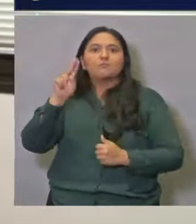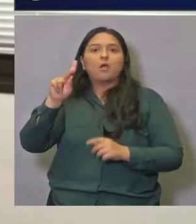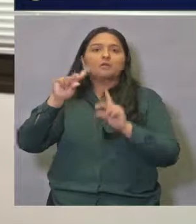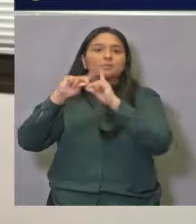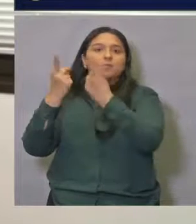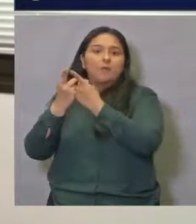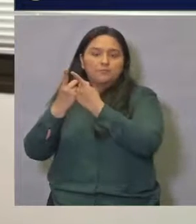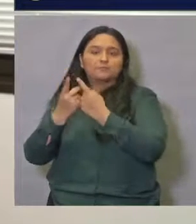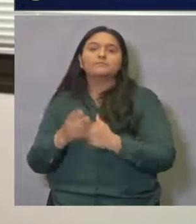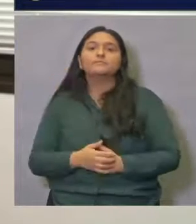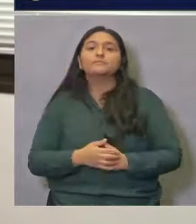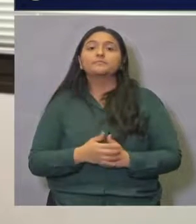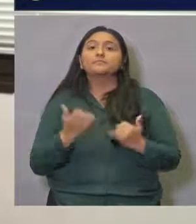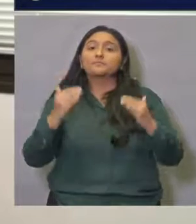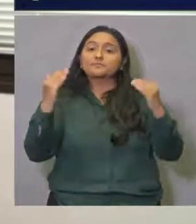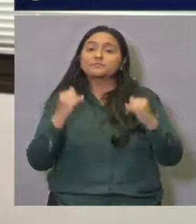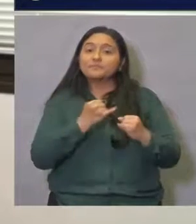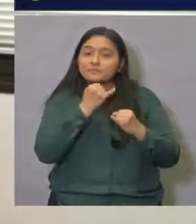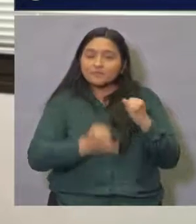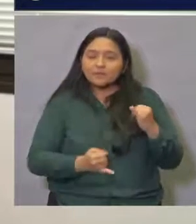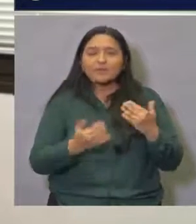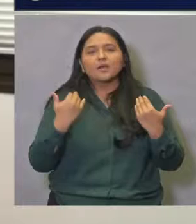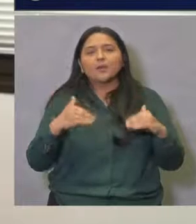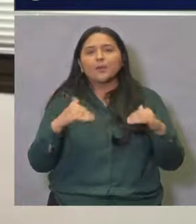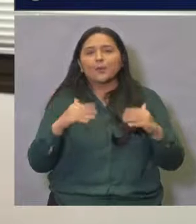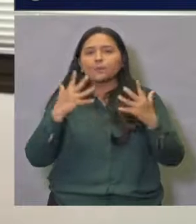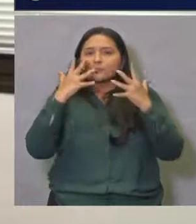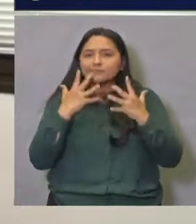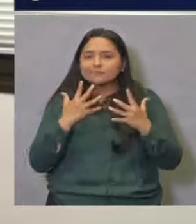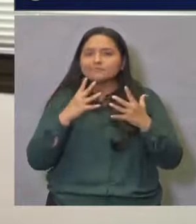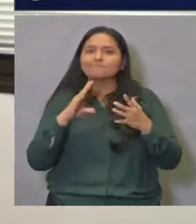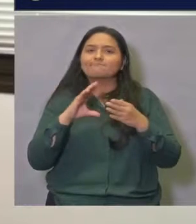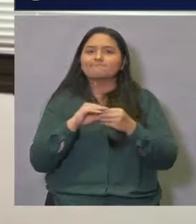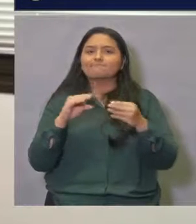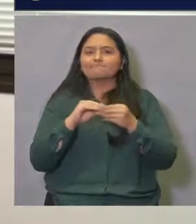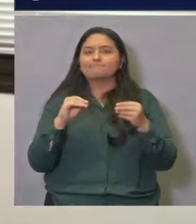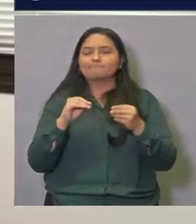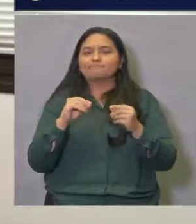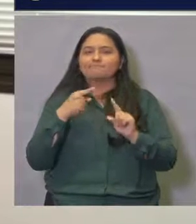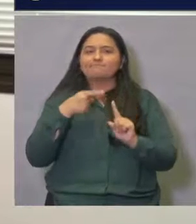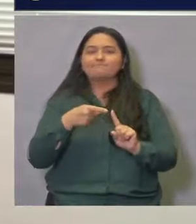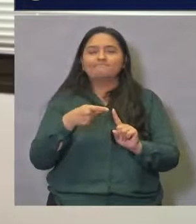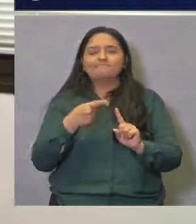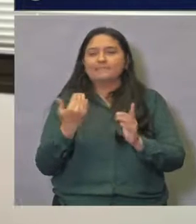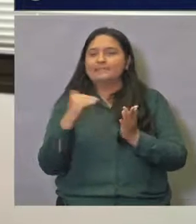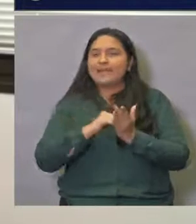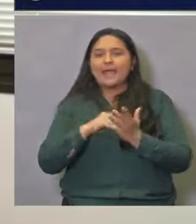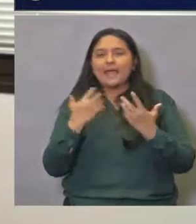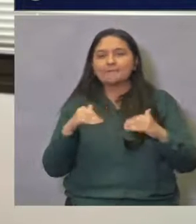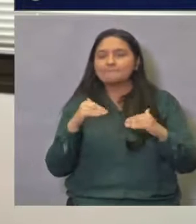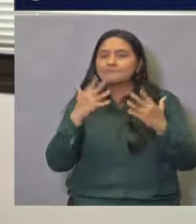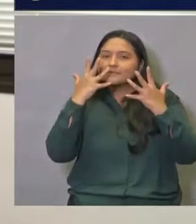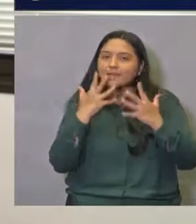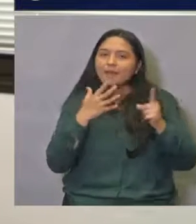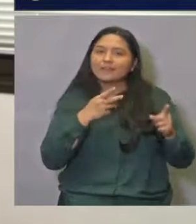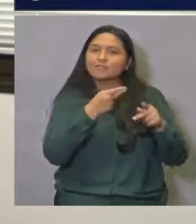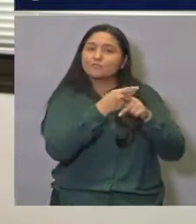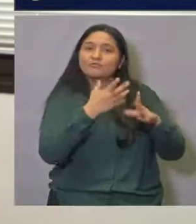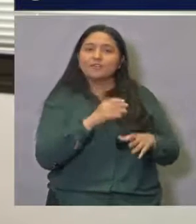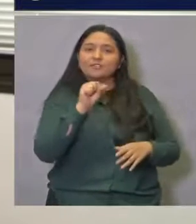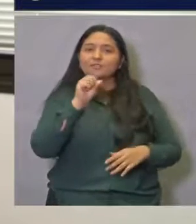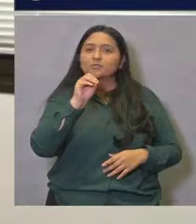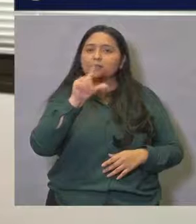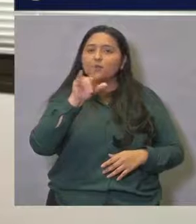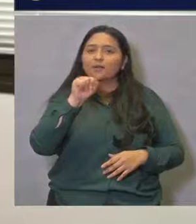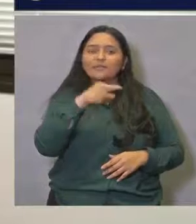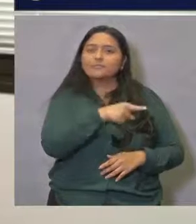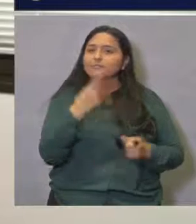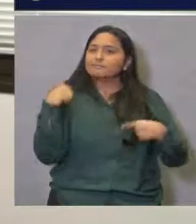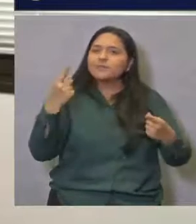REGISTRARSE PUEDE LLAMAR AL